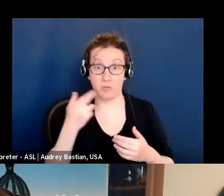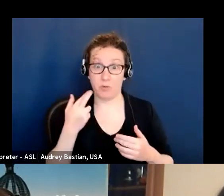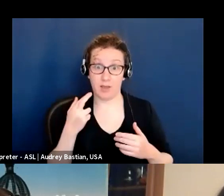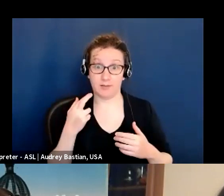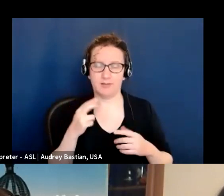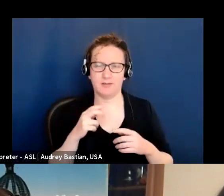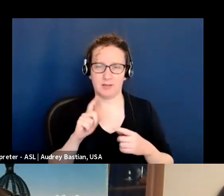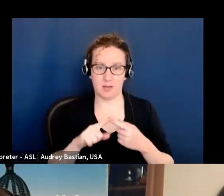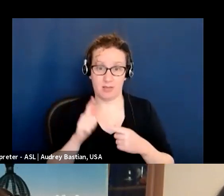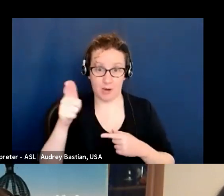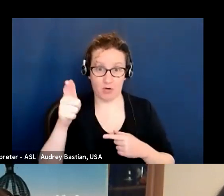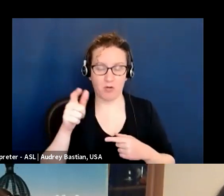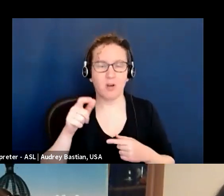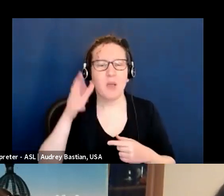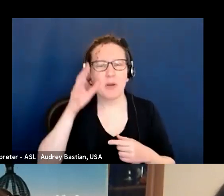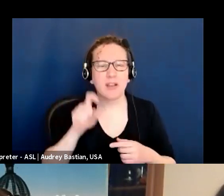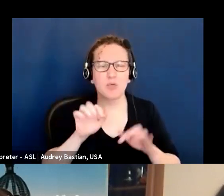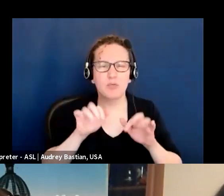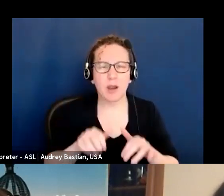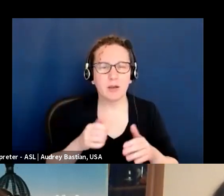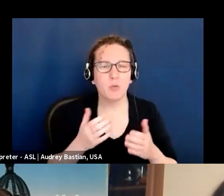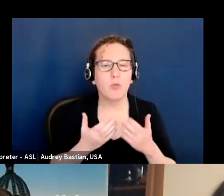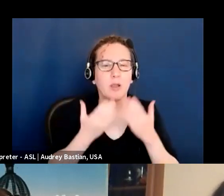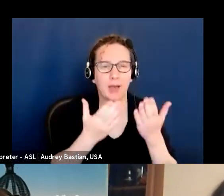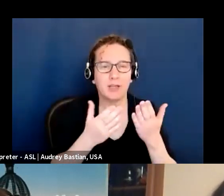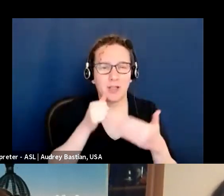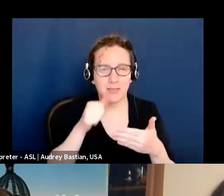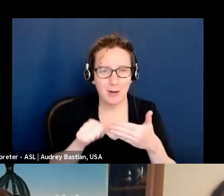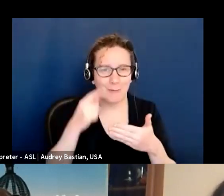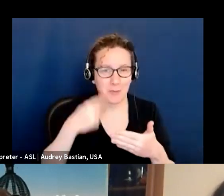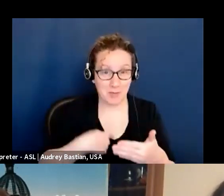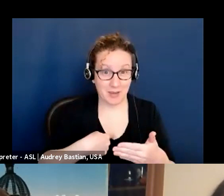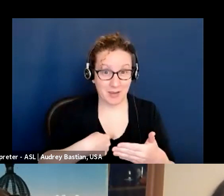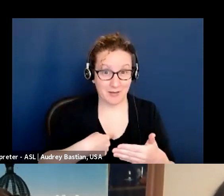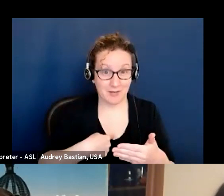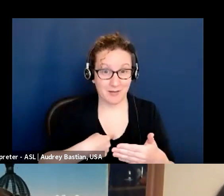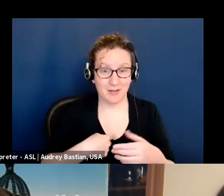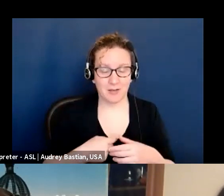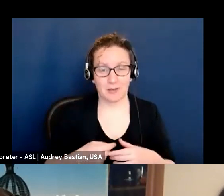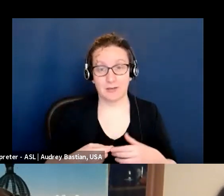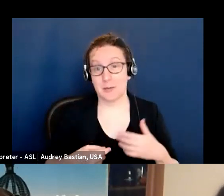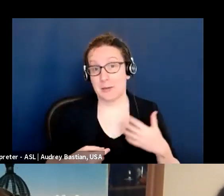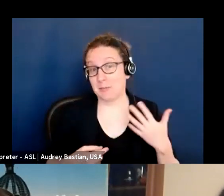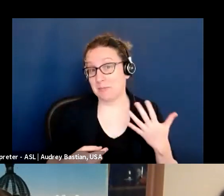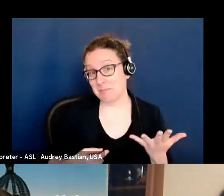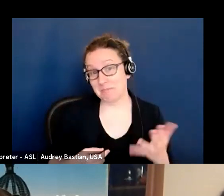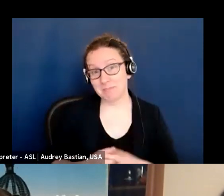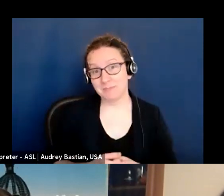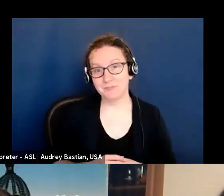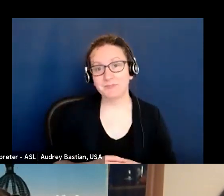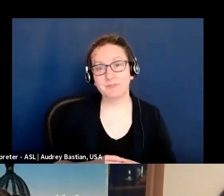But they had to write a recommendation letter for me. And they wrote something